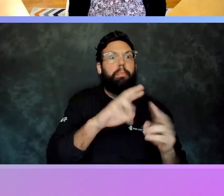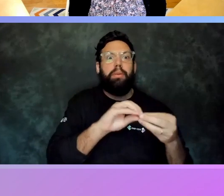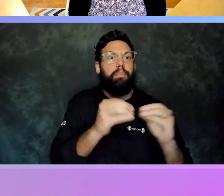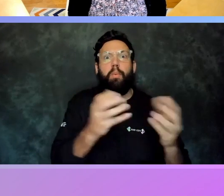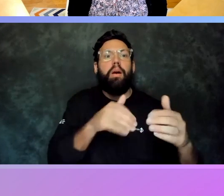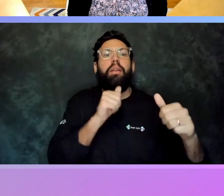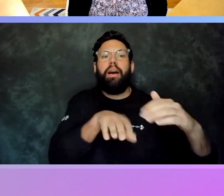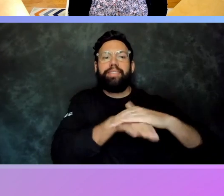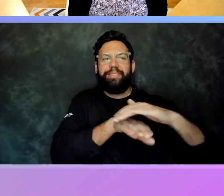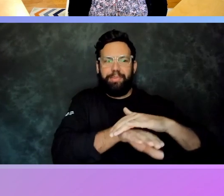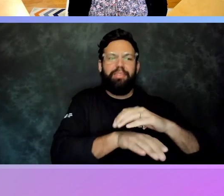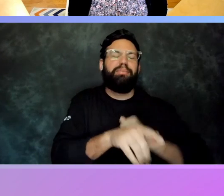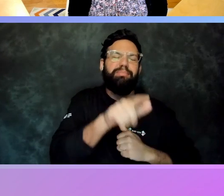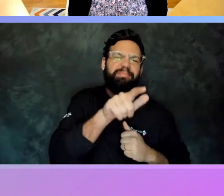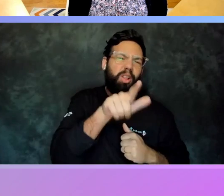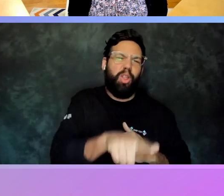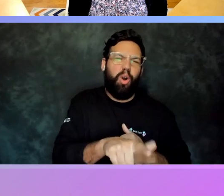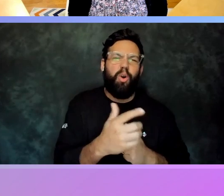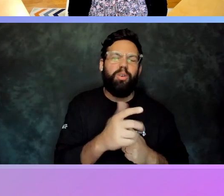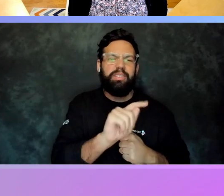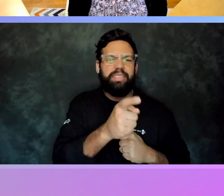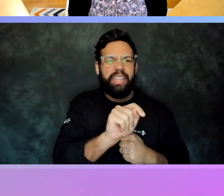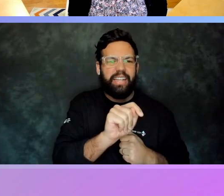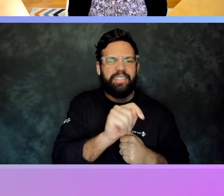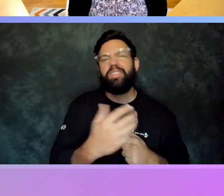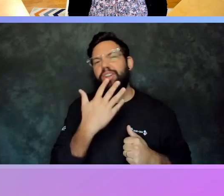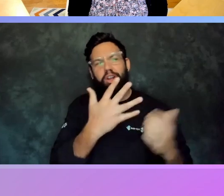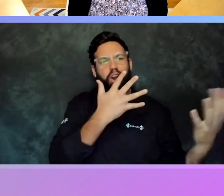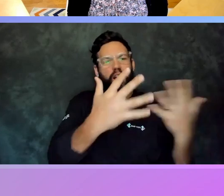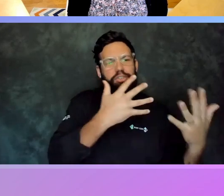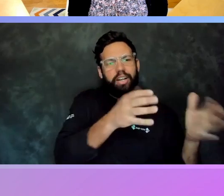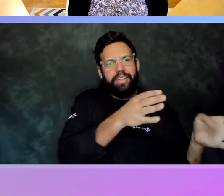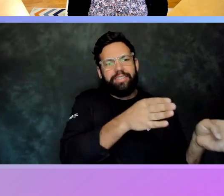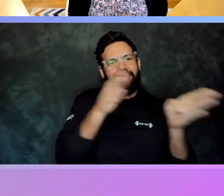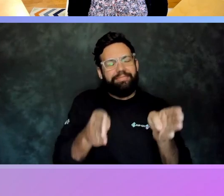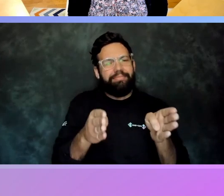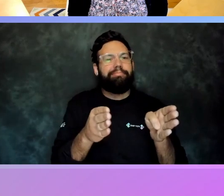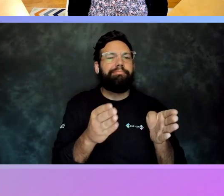Design-to-Development Handoff. That's a mouthful. My name is and Carie Fisher I'm the director of